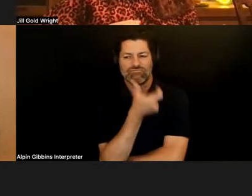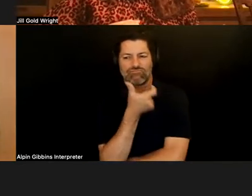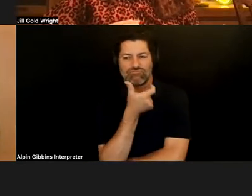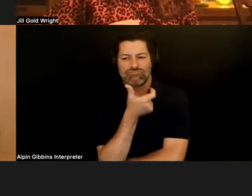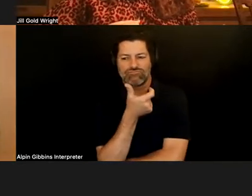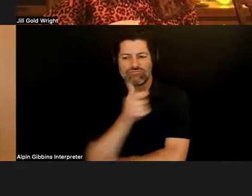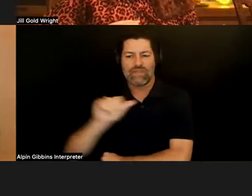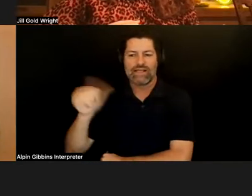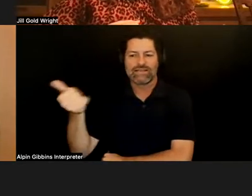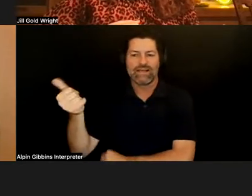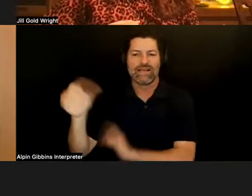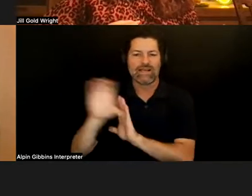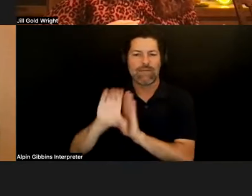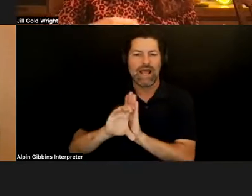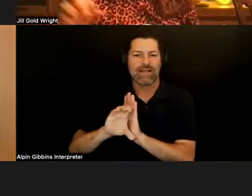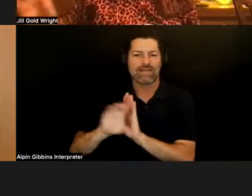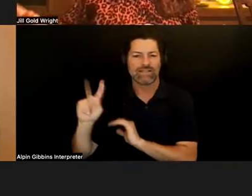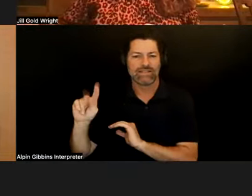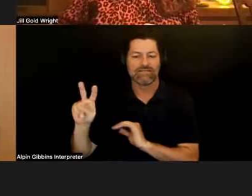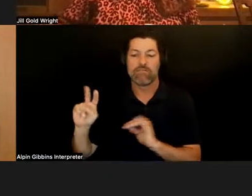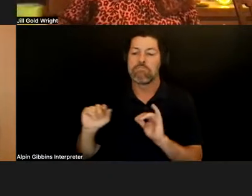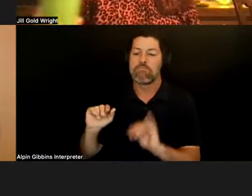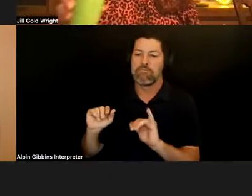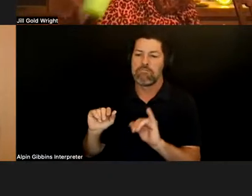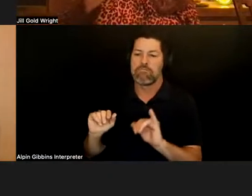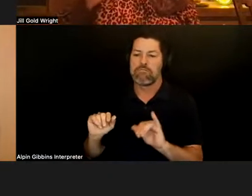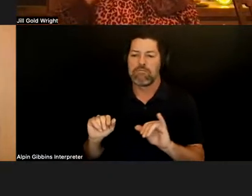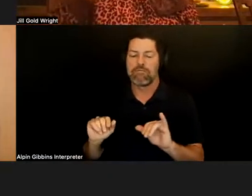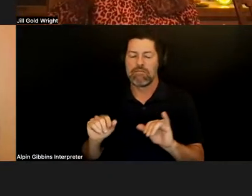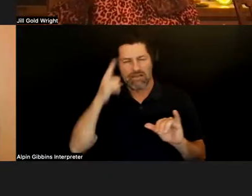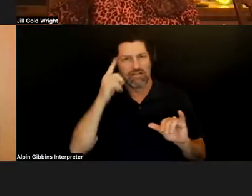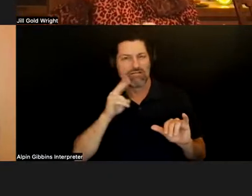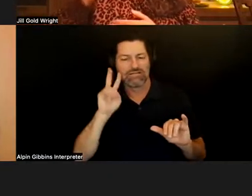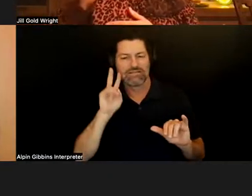the day before. 20:28:55 What do you think of that movie?